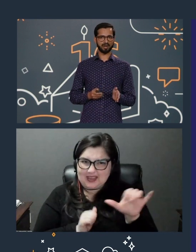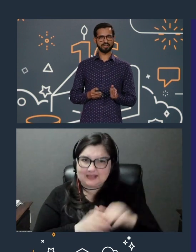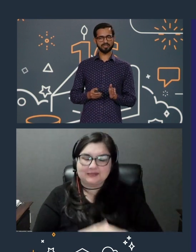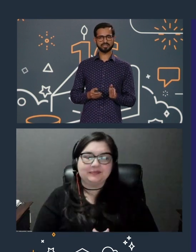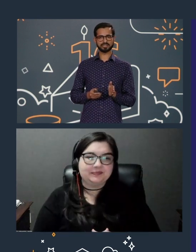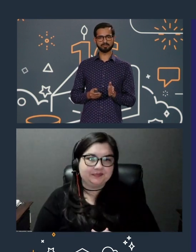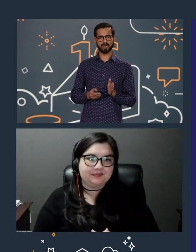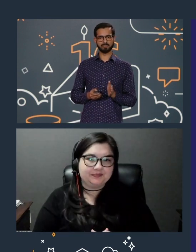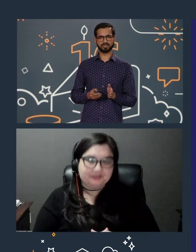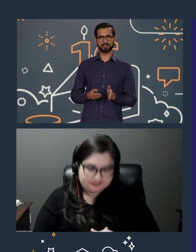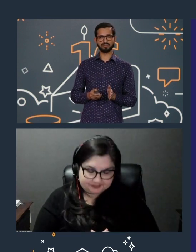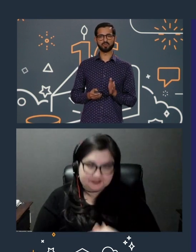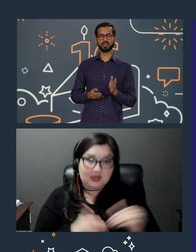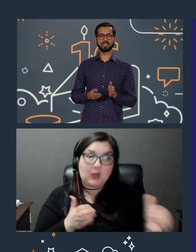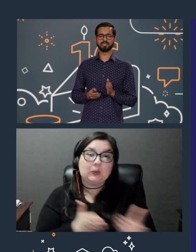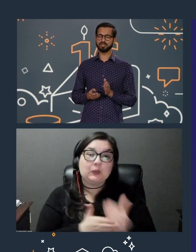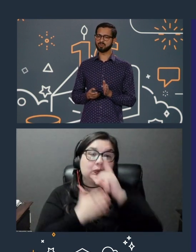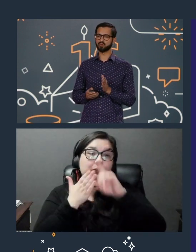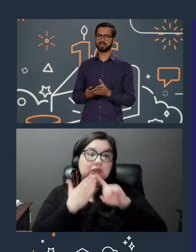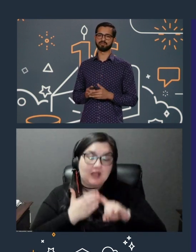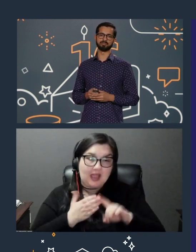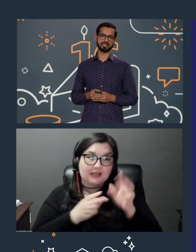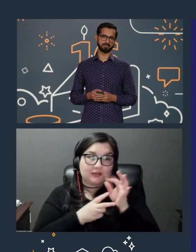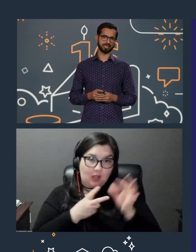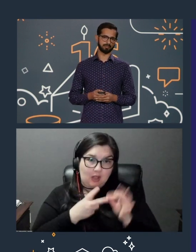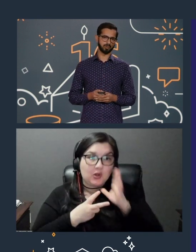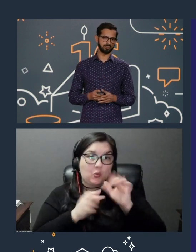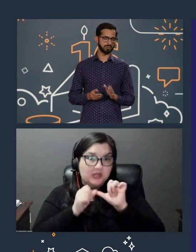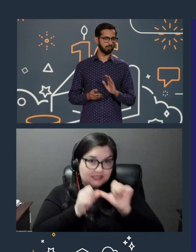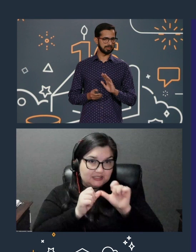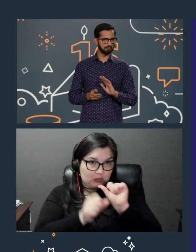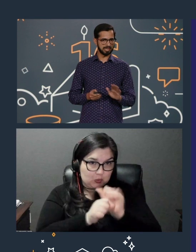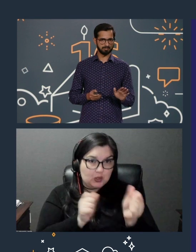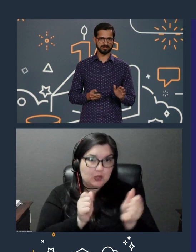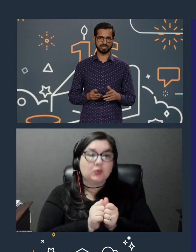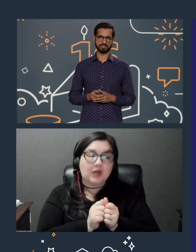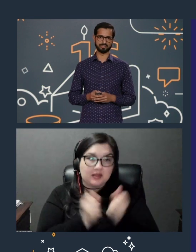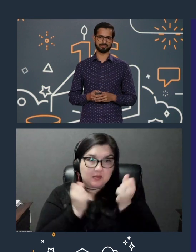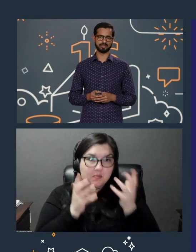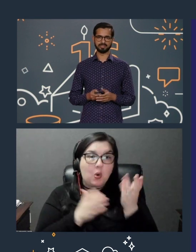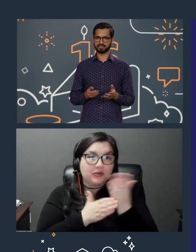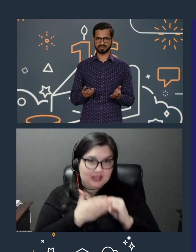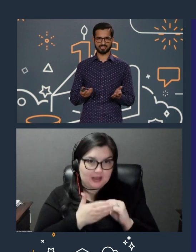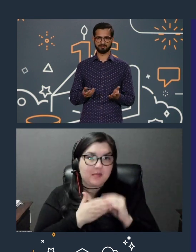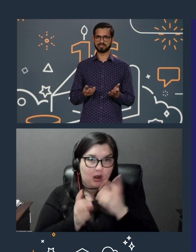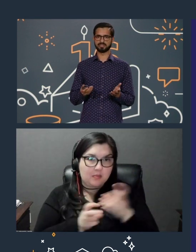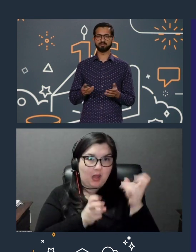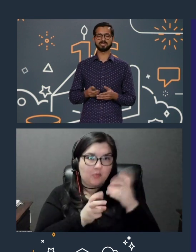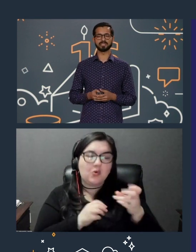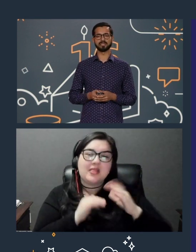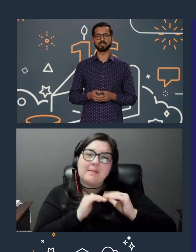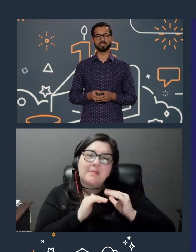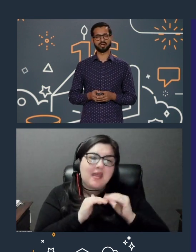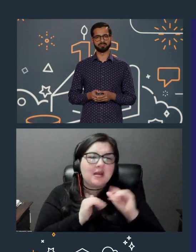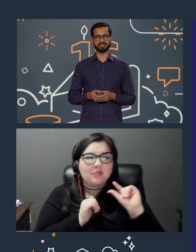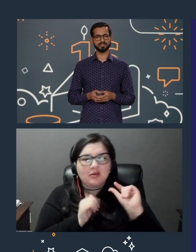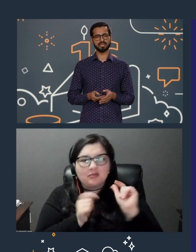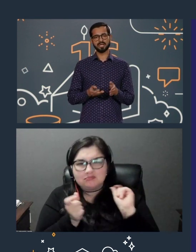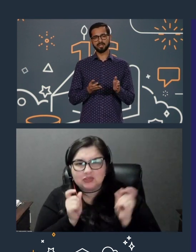Our new checksum options will continue to work with multipart uploads with minimal changes, just like with simple single part objects,